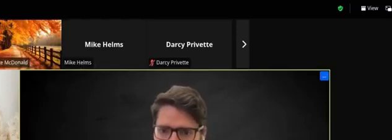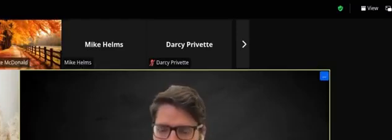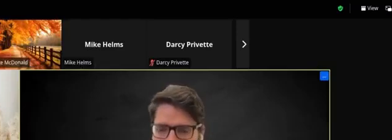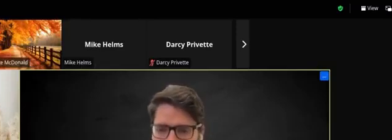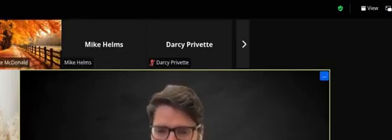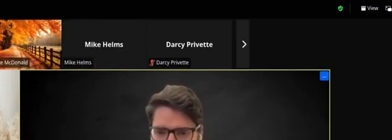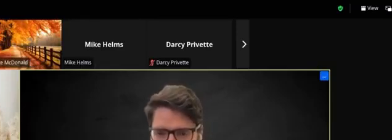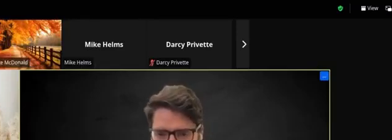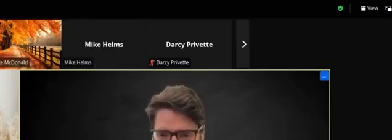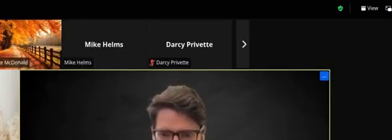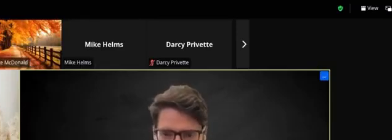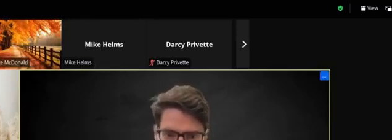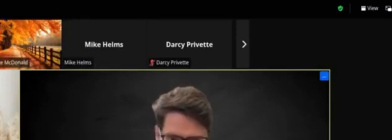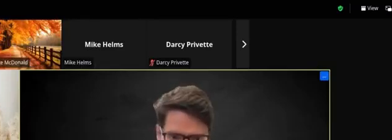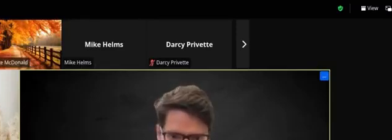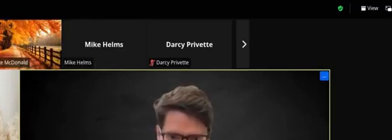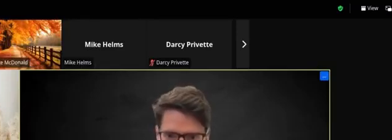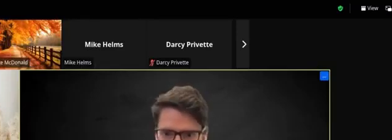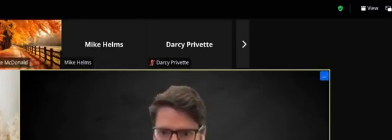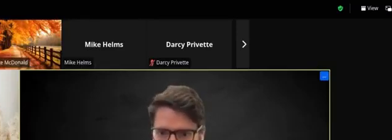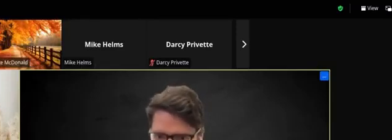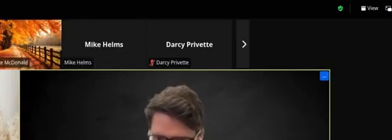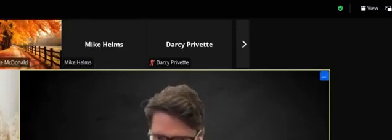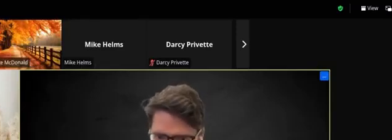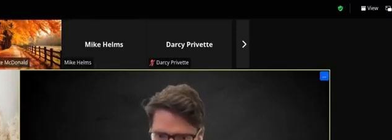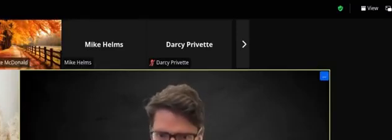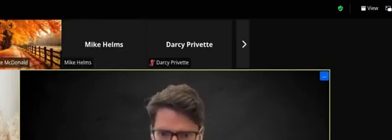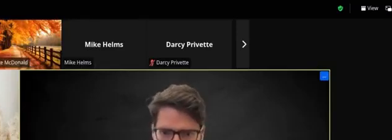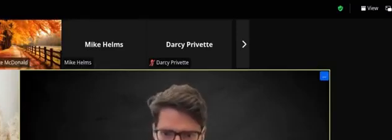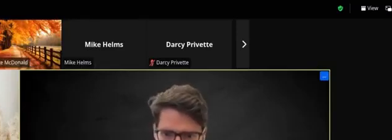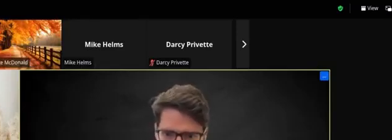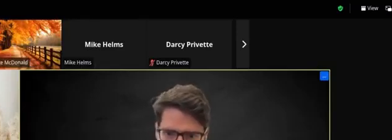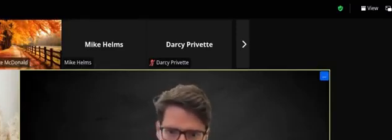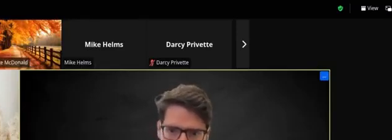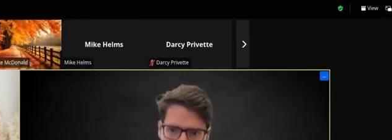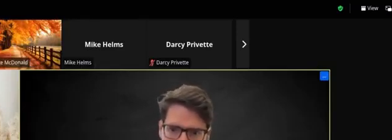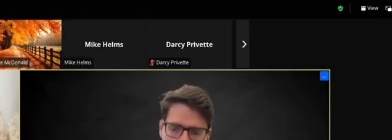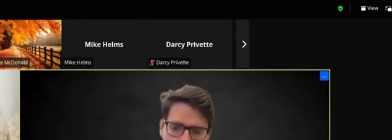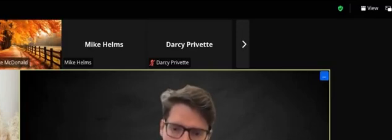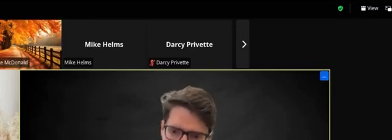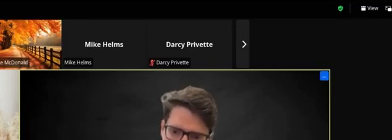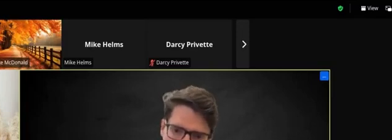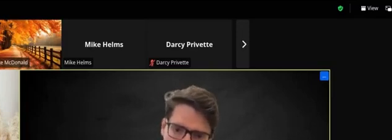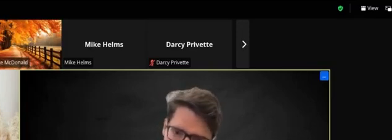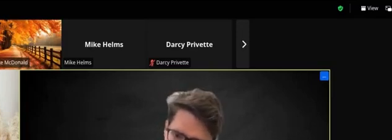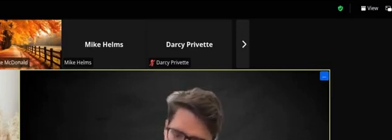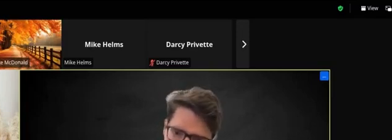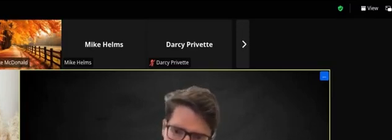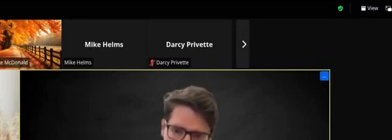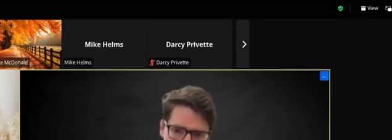And we have with us today, Dr. Angela Scruggs. She will present in English,